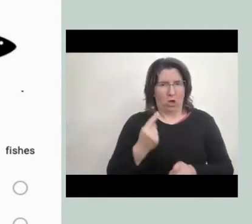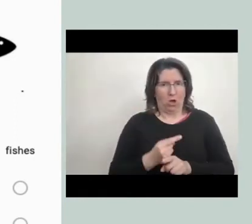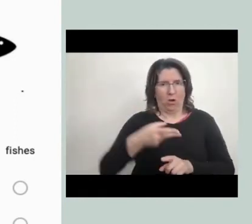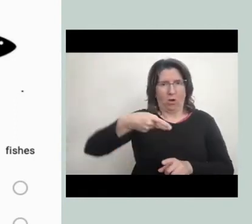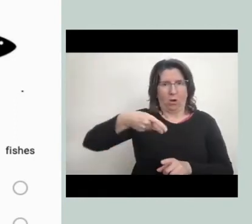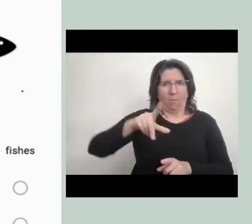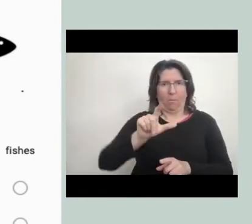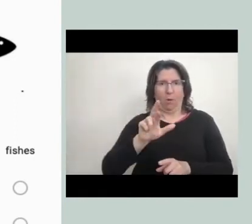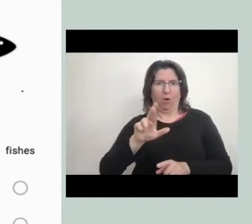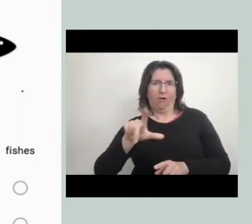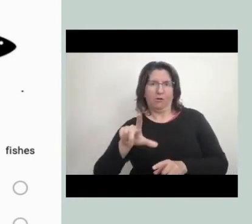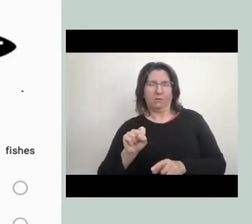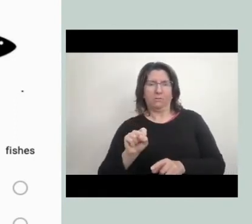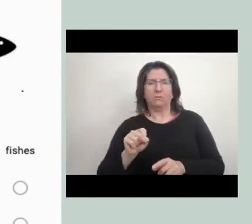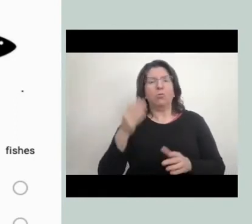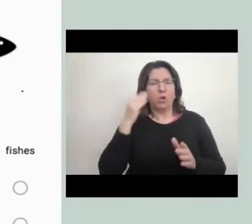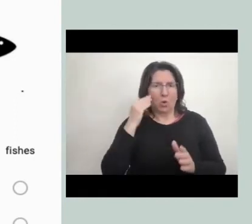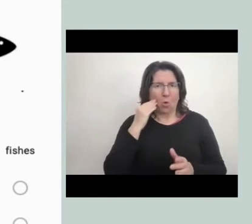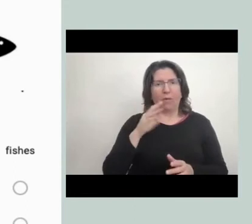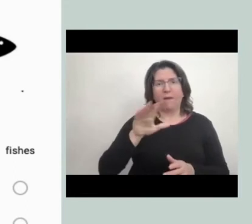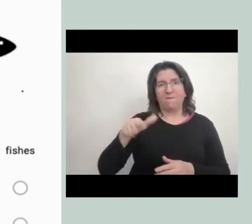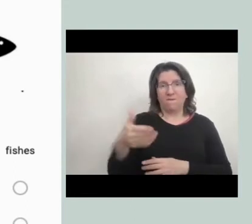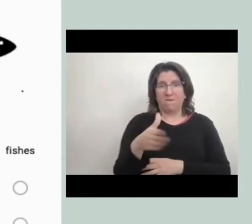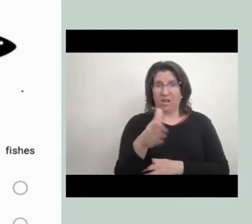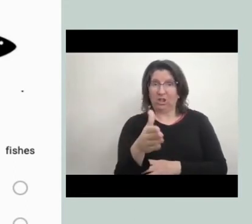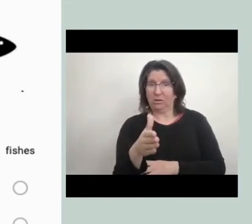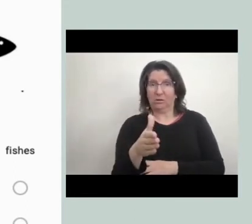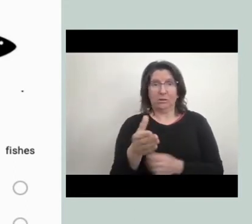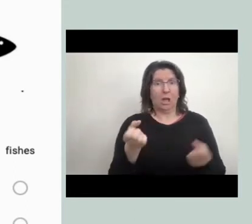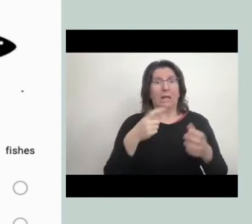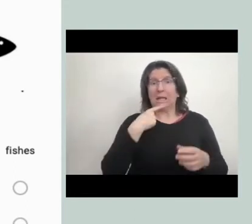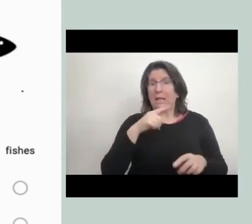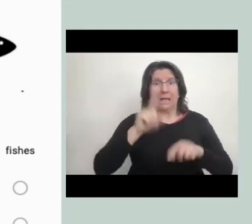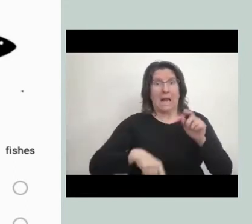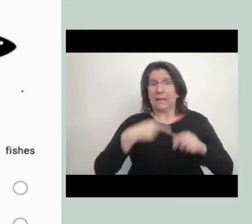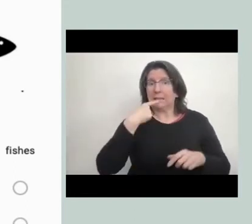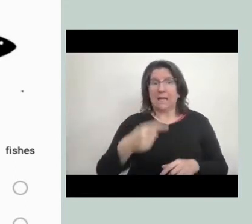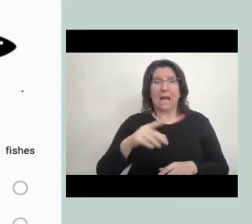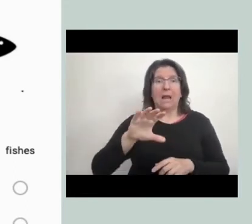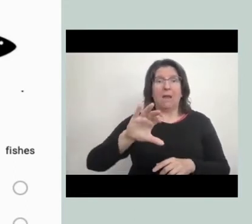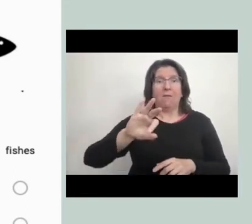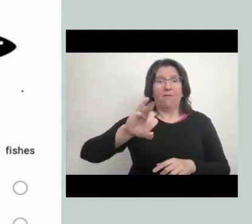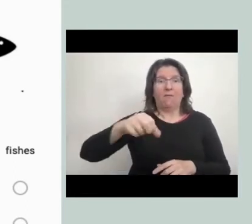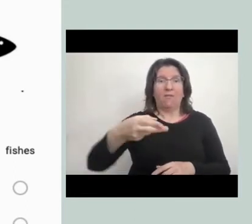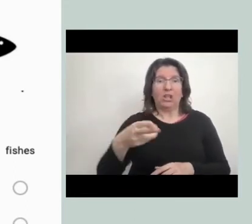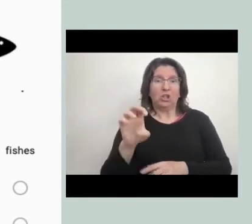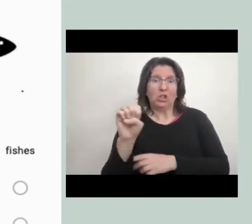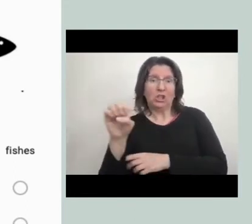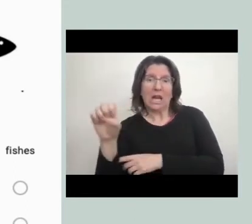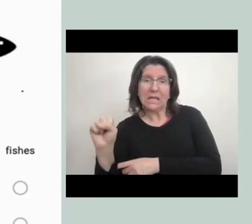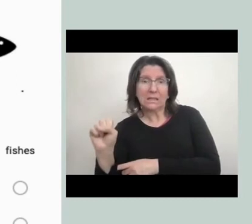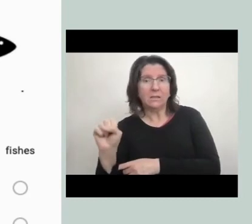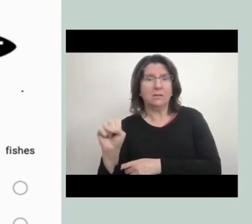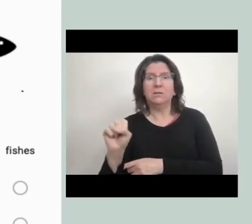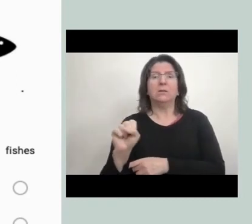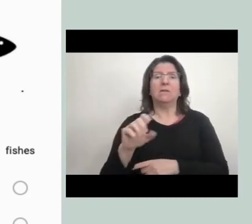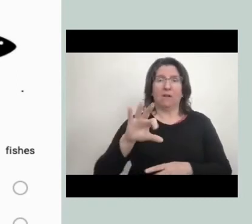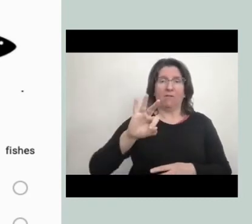This sentence is targeting irregular plurals. The plural of fish does not have an 's' at the end.